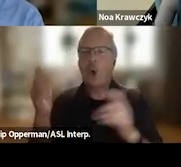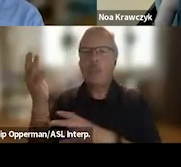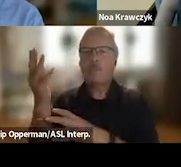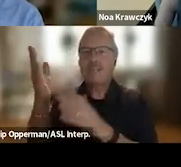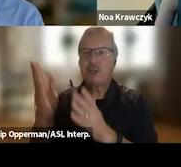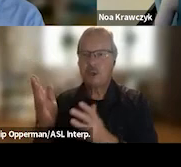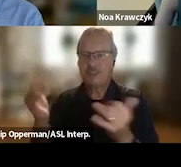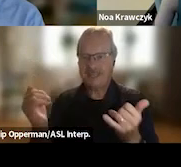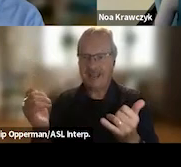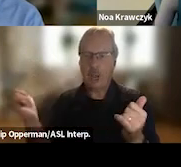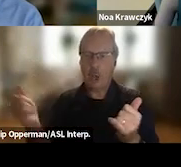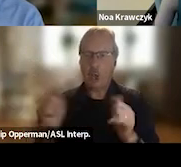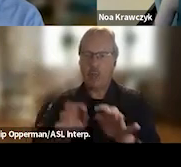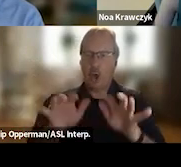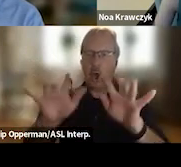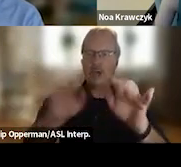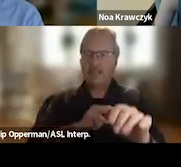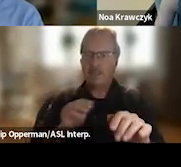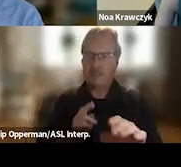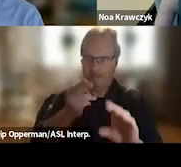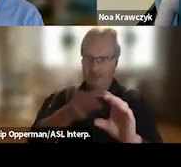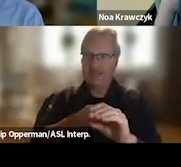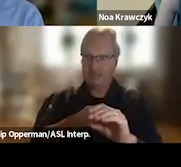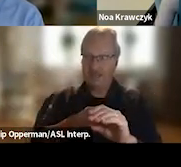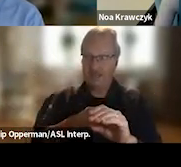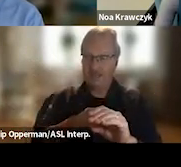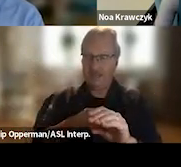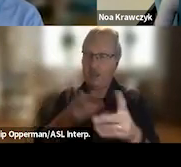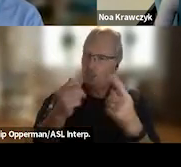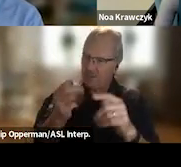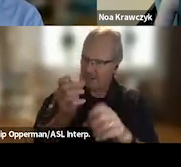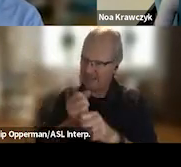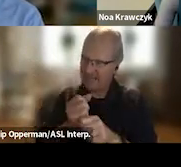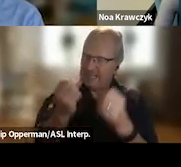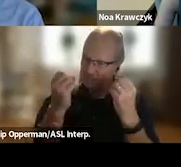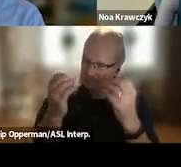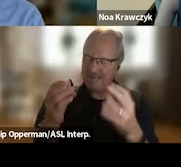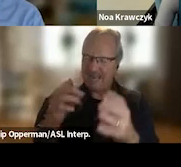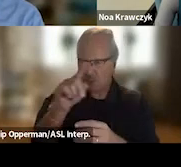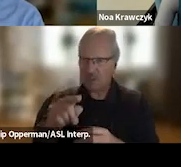thank all of the audience members who participated. We tried to get to as many questions as we could.